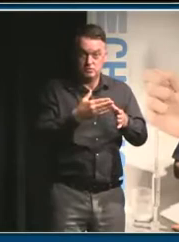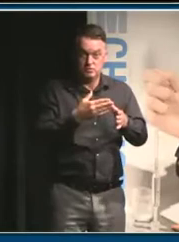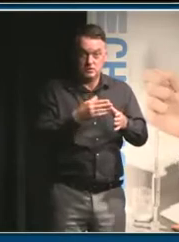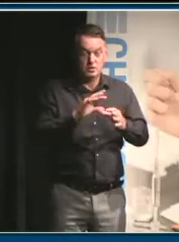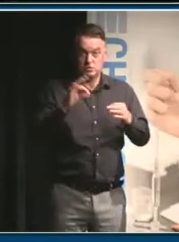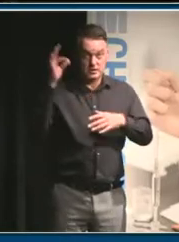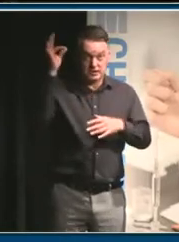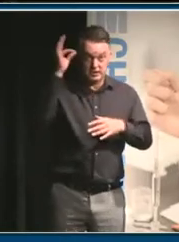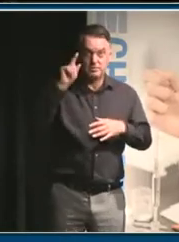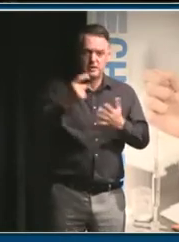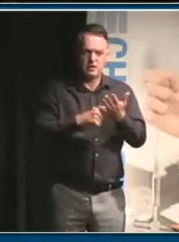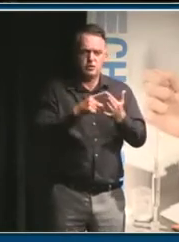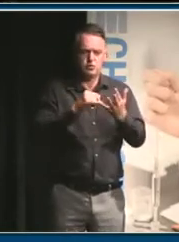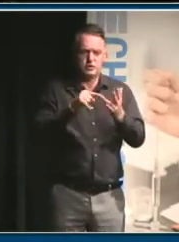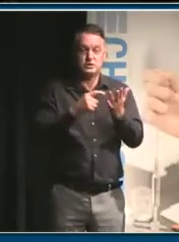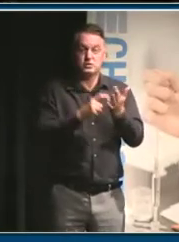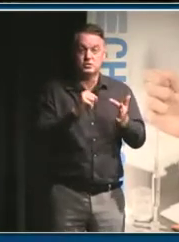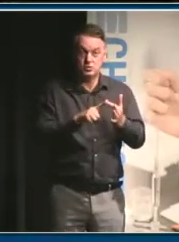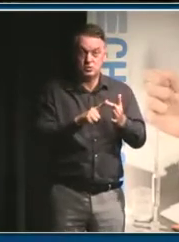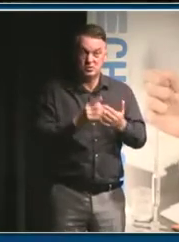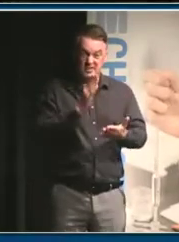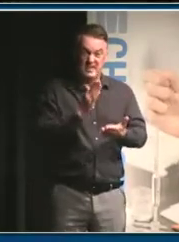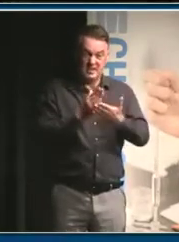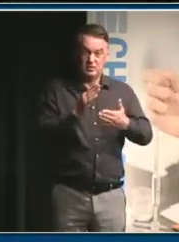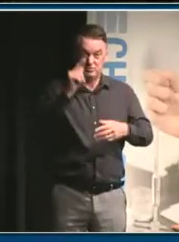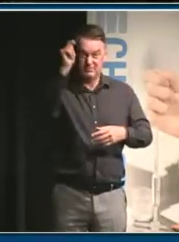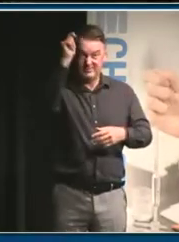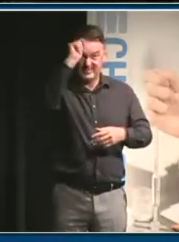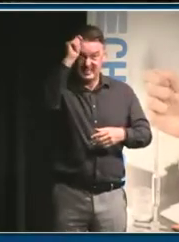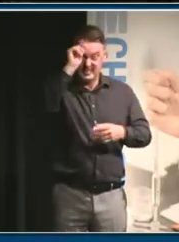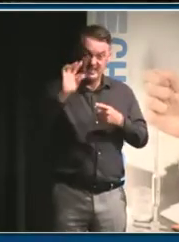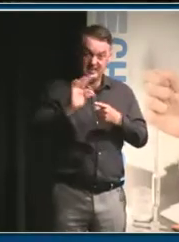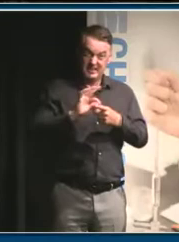it actually restores the human pigment. It goes back and recreates the human pigment.